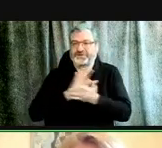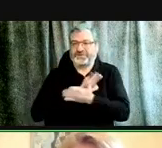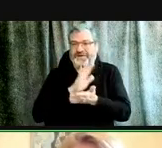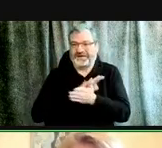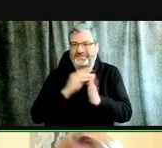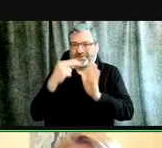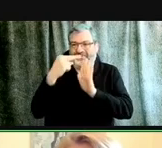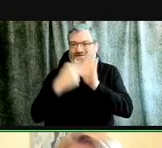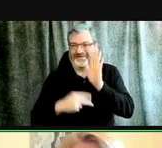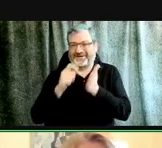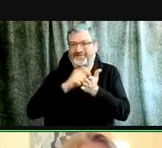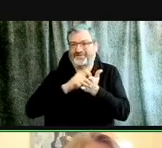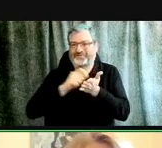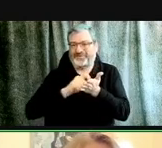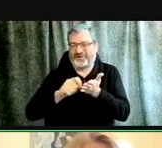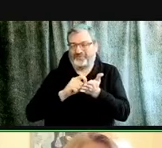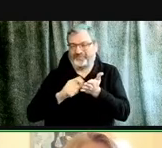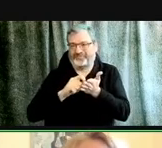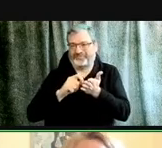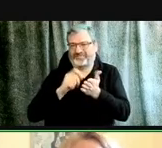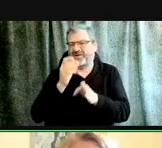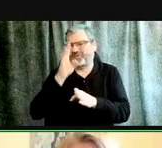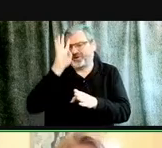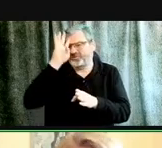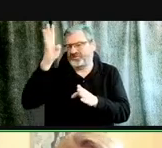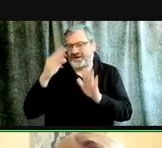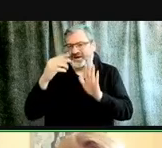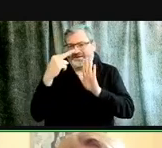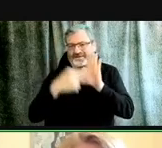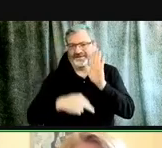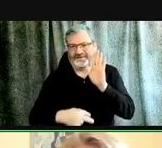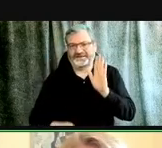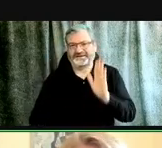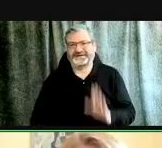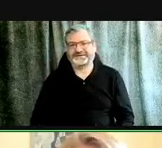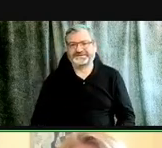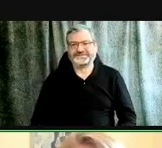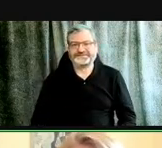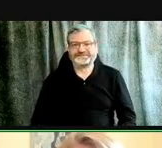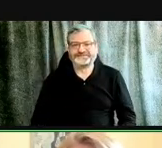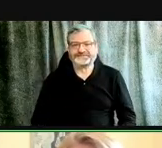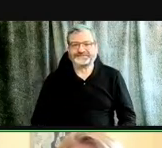And someone is holding up in front of a sculpture in our sculpture garden.